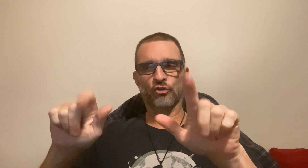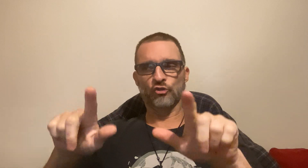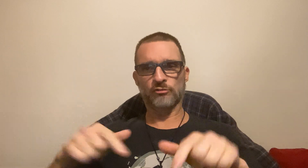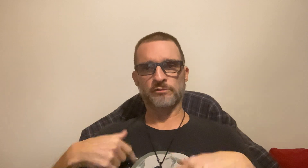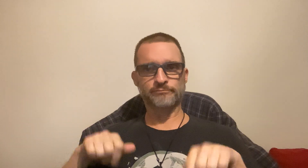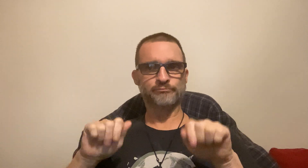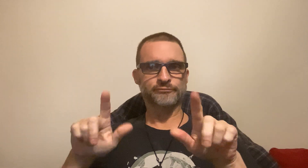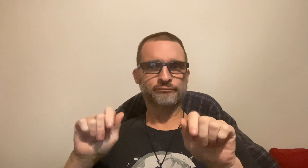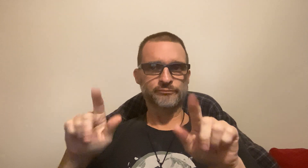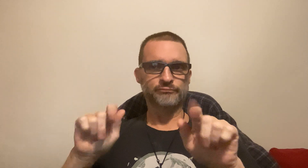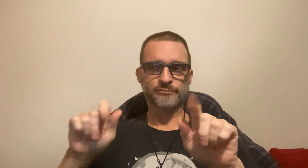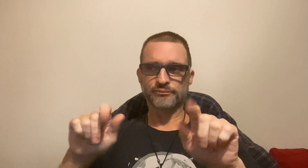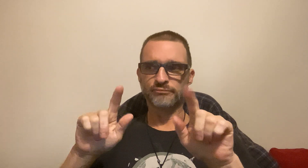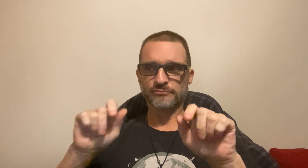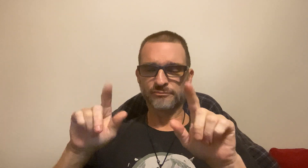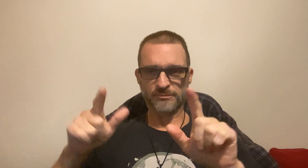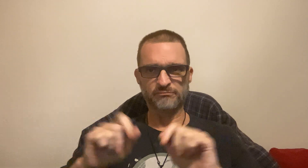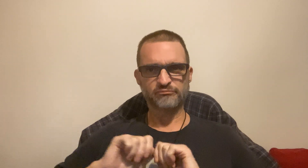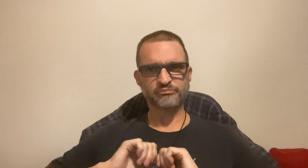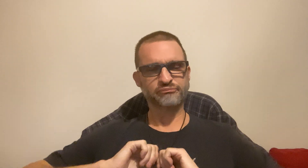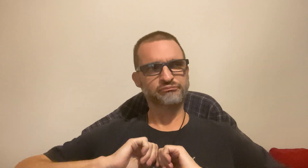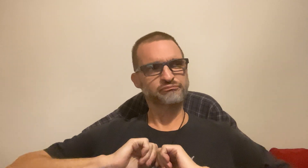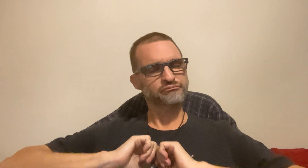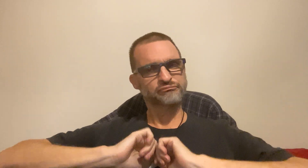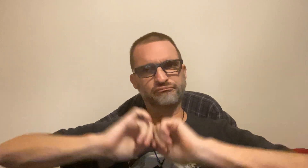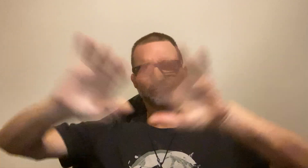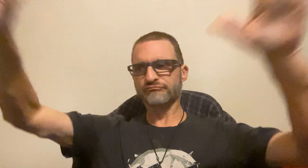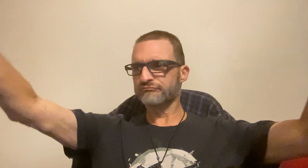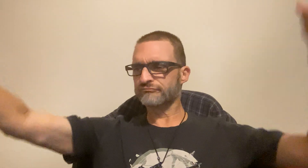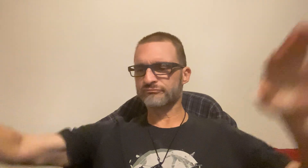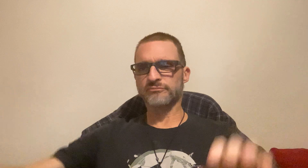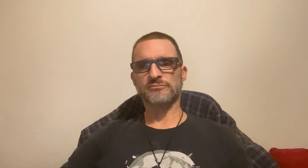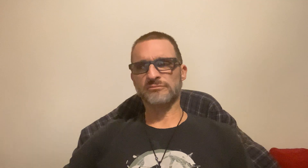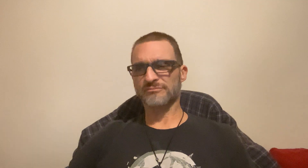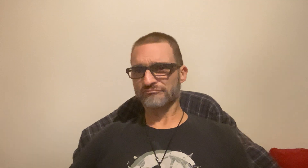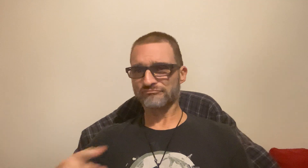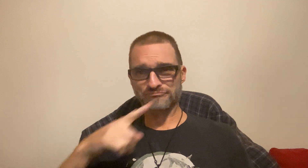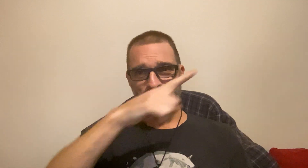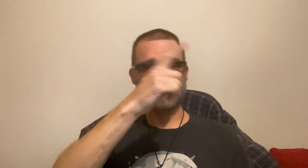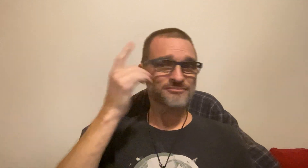a vlogger. I'm posting videos and spreading it out.